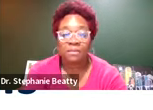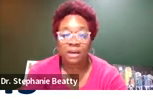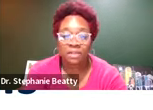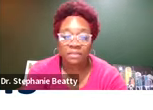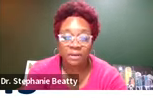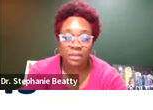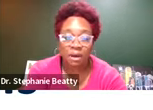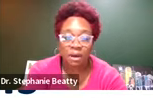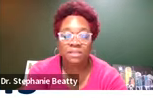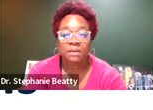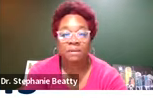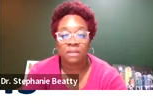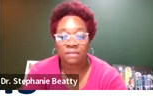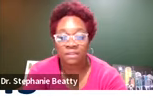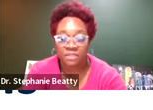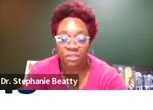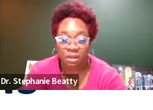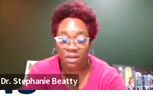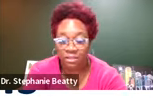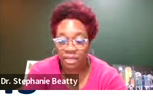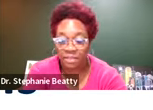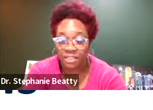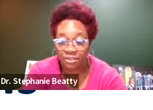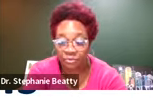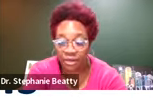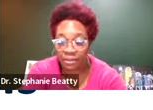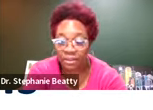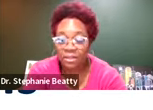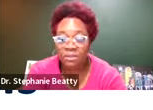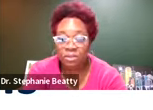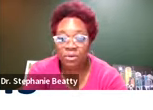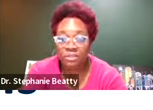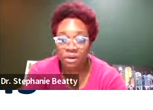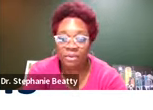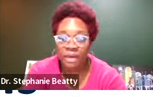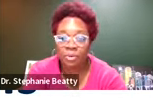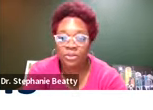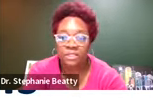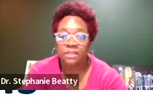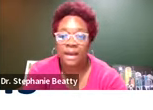their level of hearing loss and their level of vision loss may be different. So consult with that person